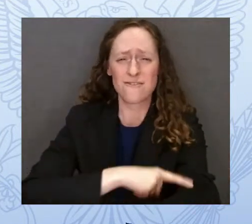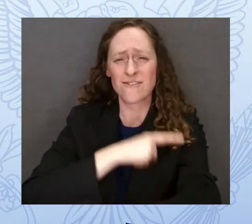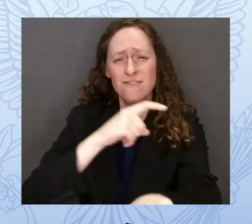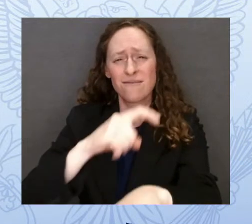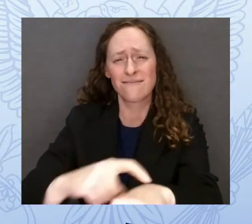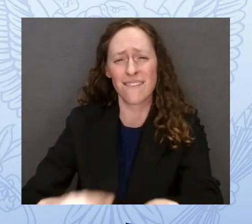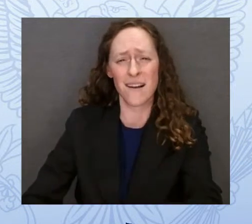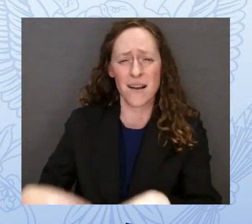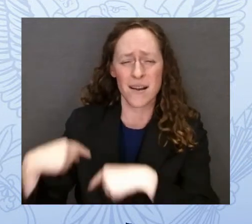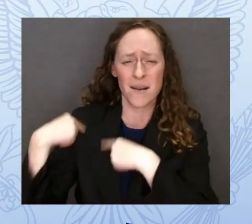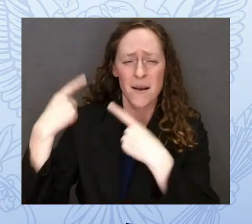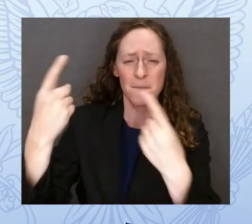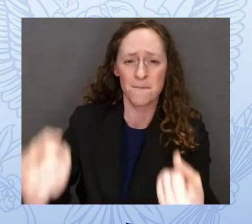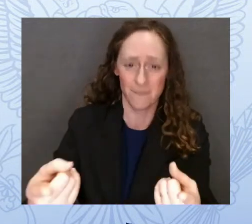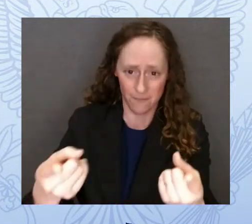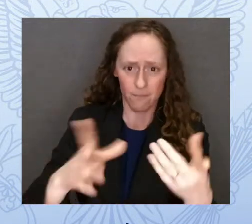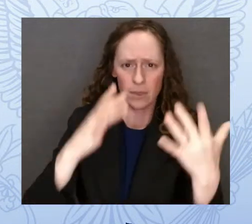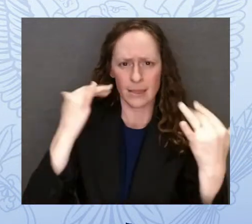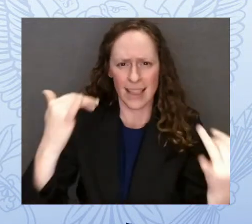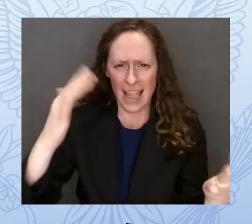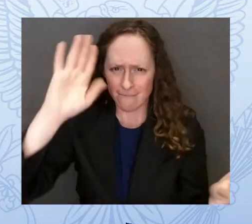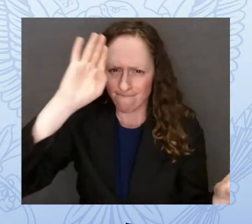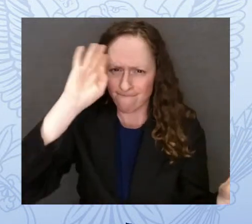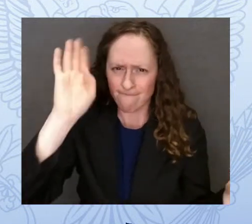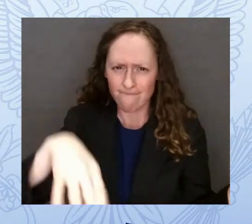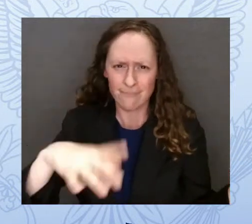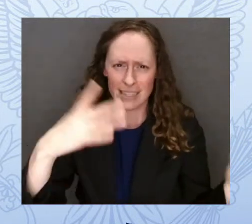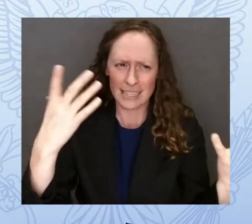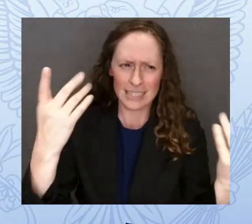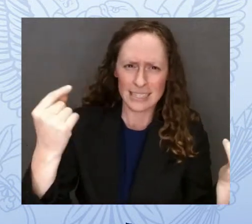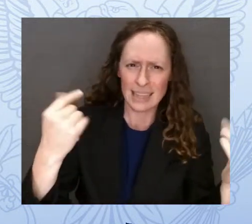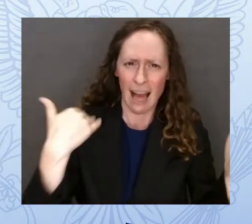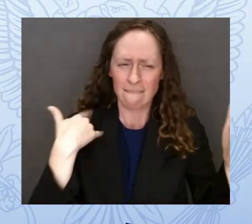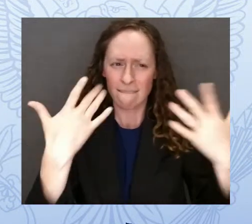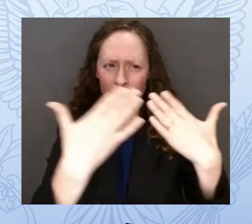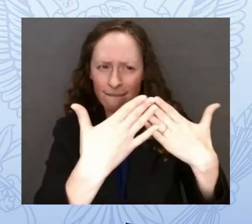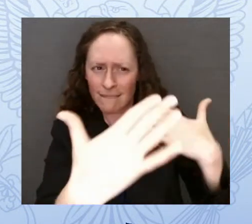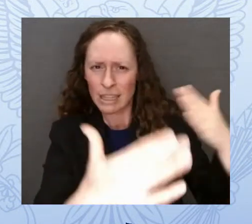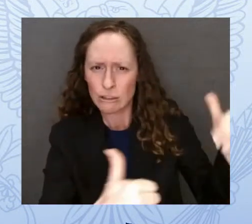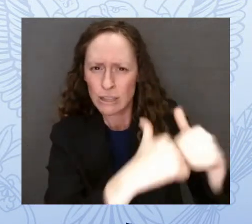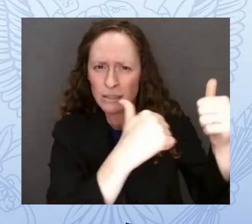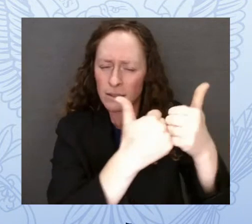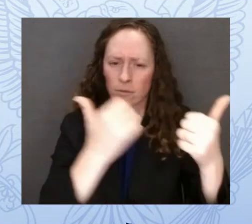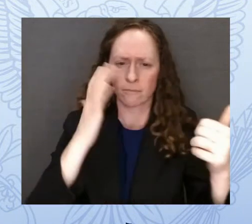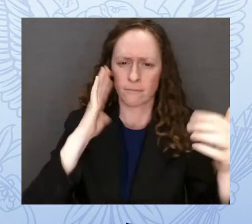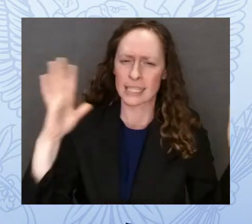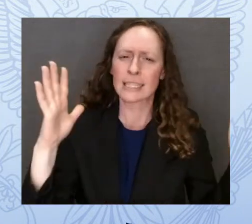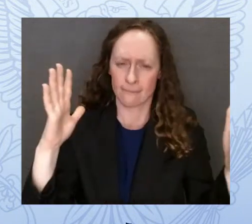But our relationship isn't only about governments. We're celebrating the families and friendships